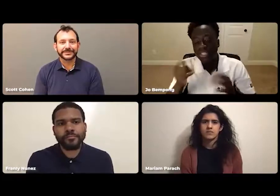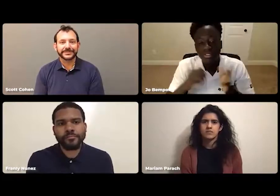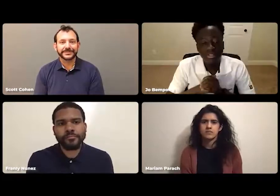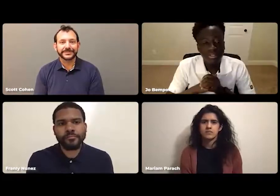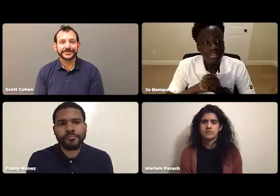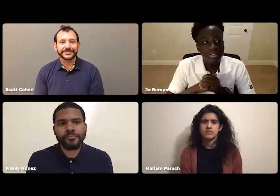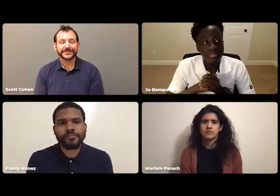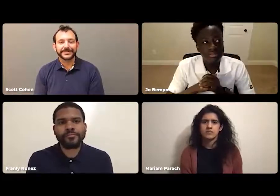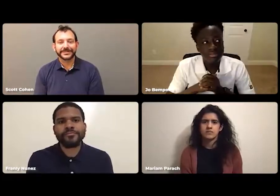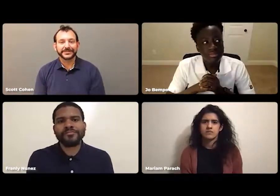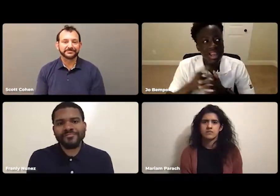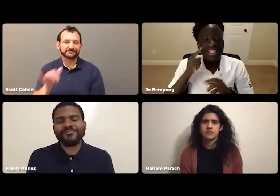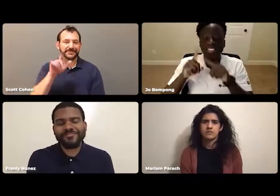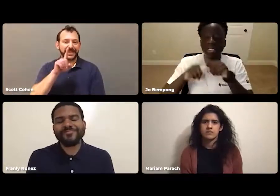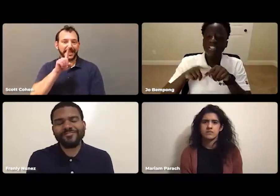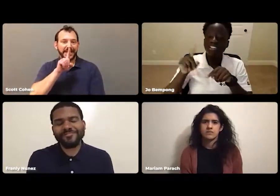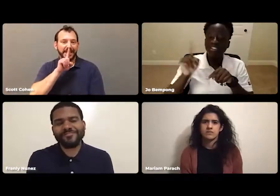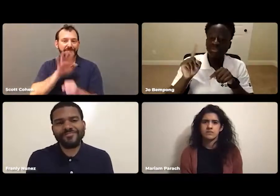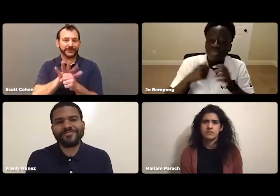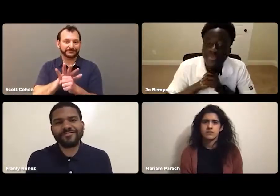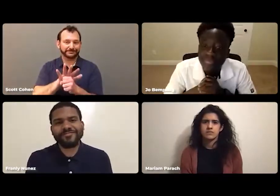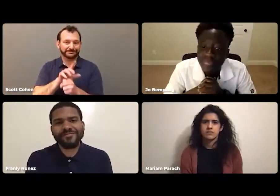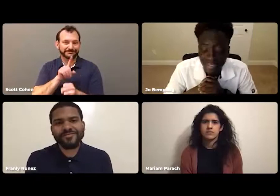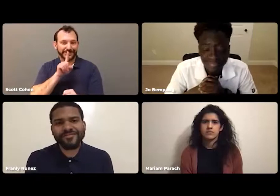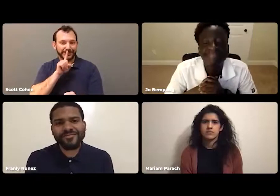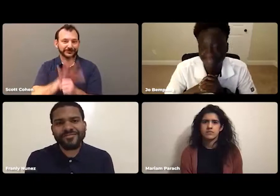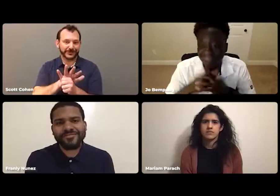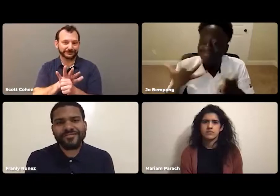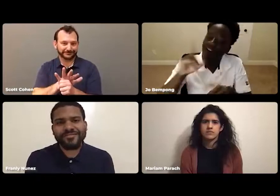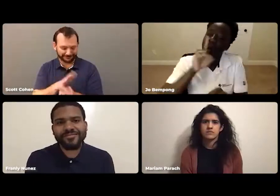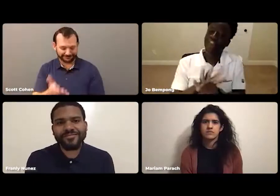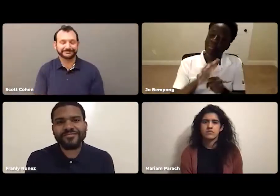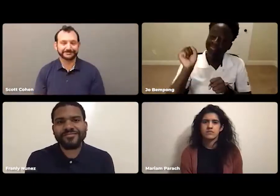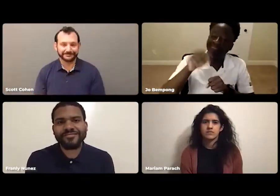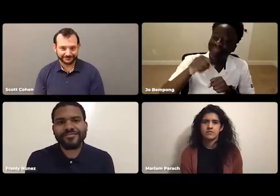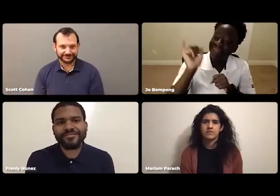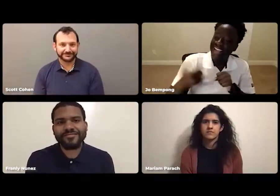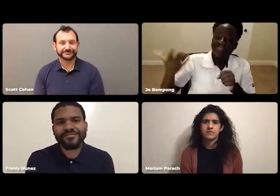All that waiting was worth it. It's been confirming, right?